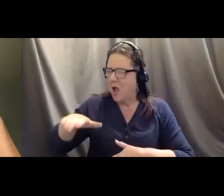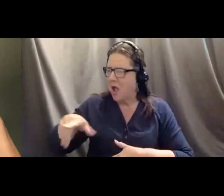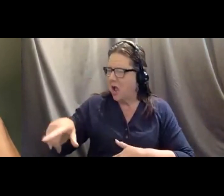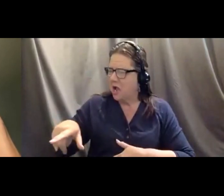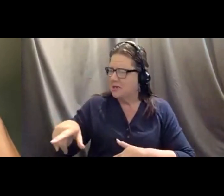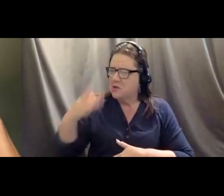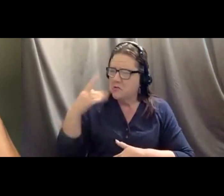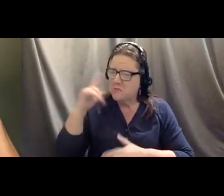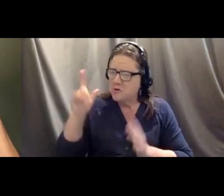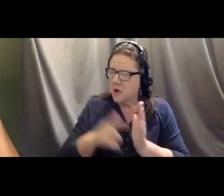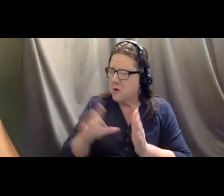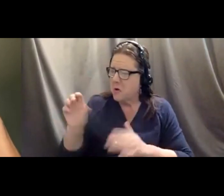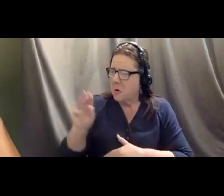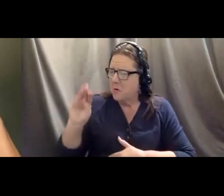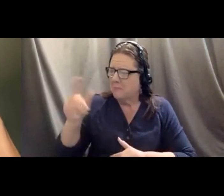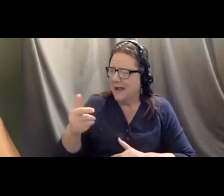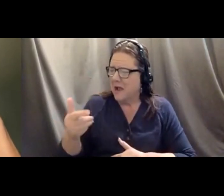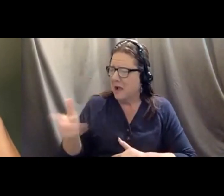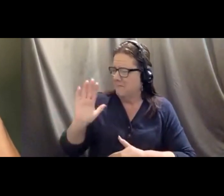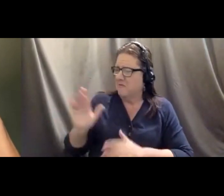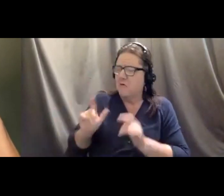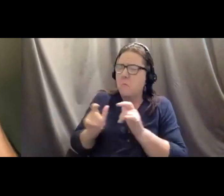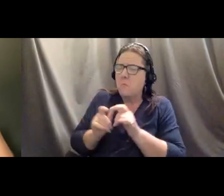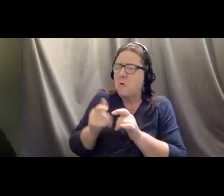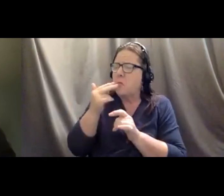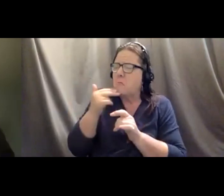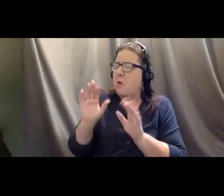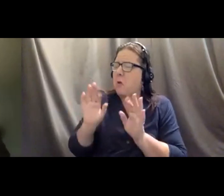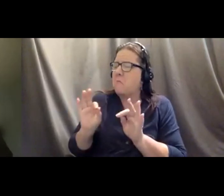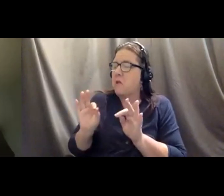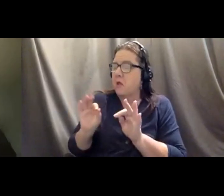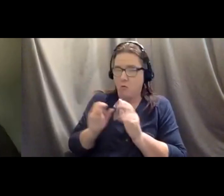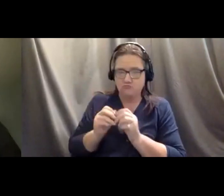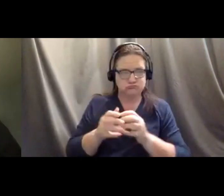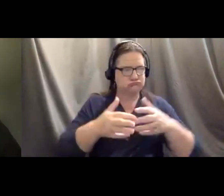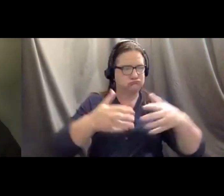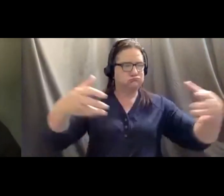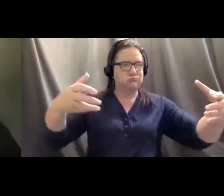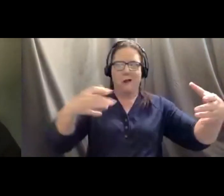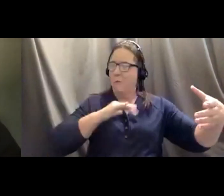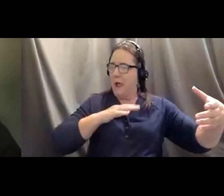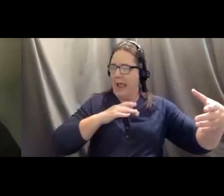Who would have ever thought that we made it this far.